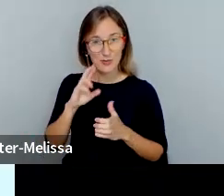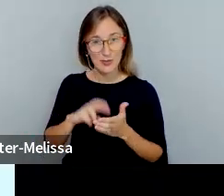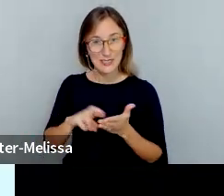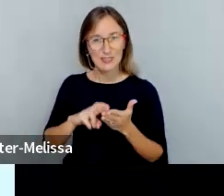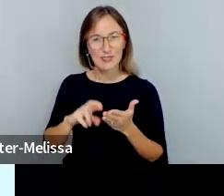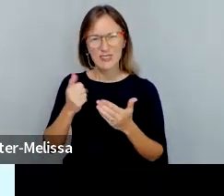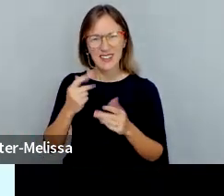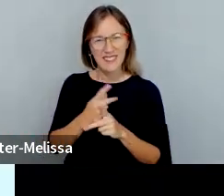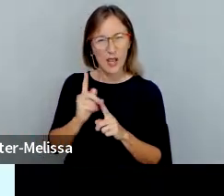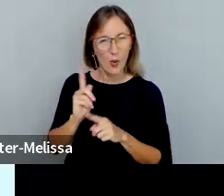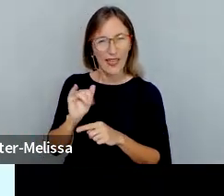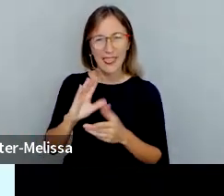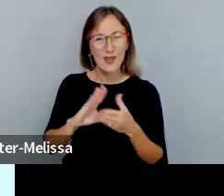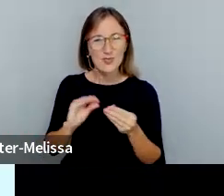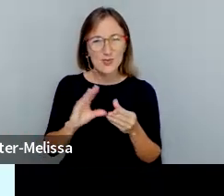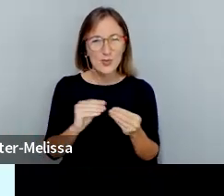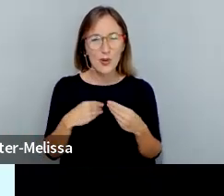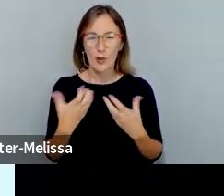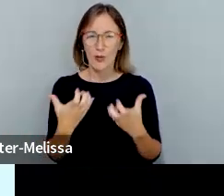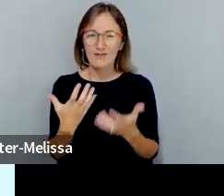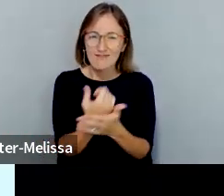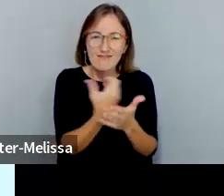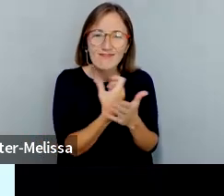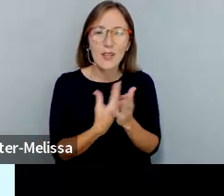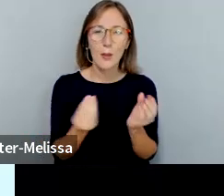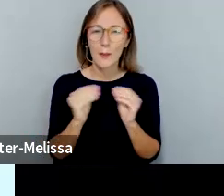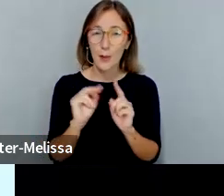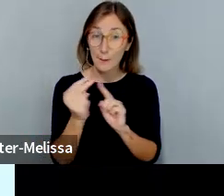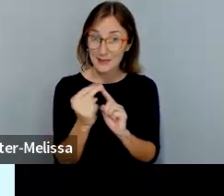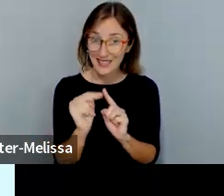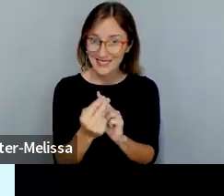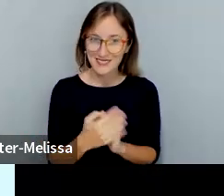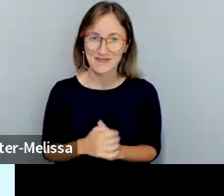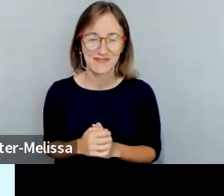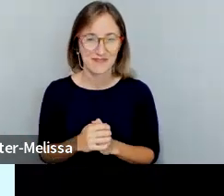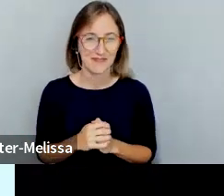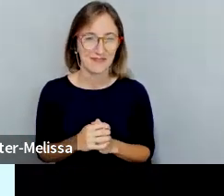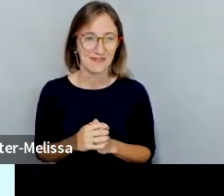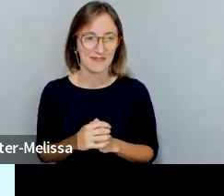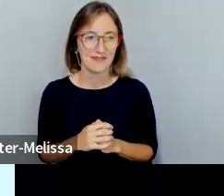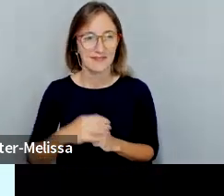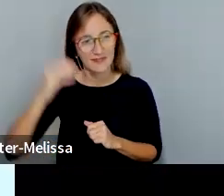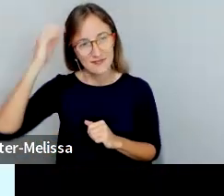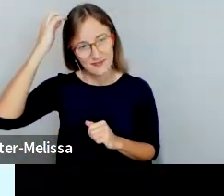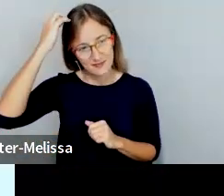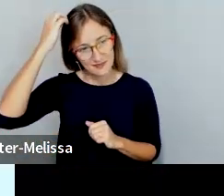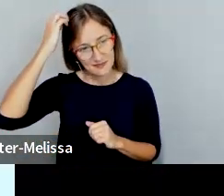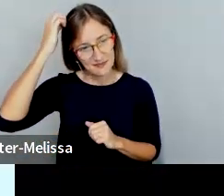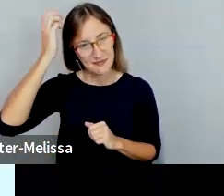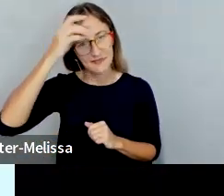folks here today. We hope this lights a fire from within you and you help us do some research to help flush out that narrative so it comes from more